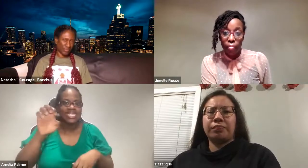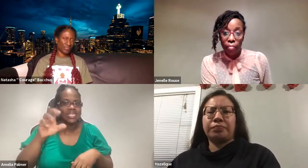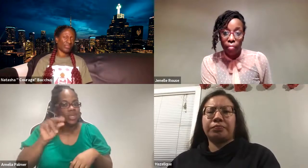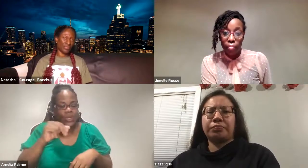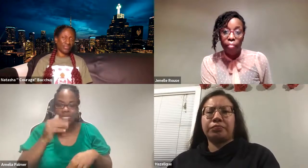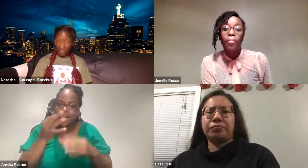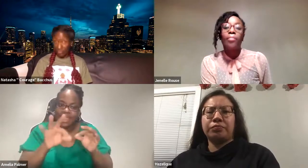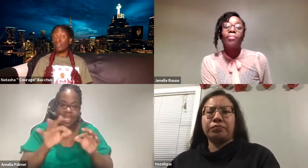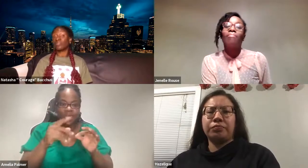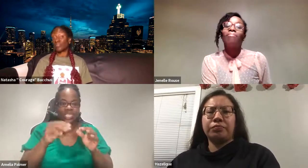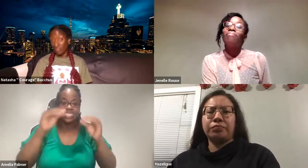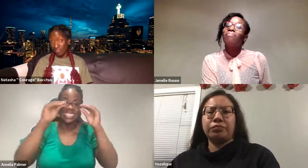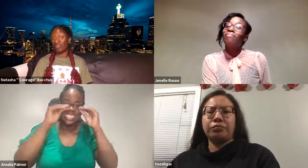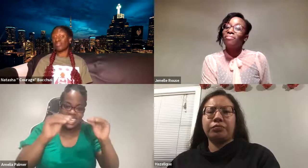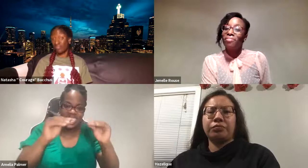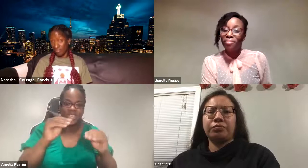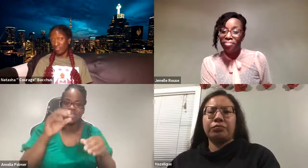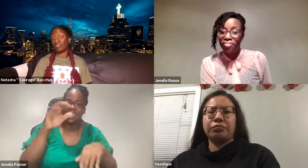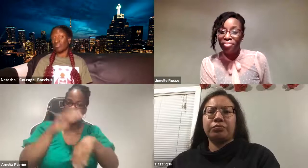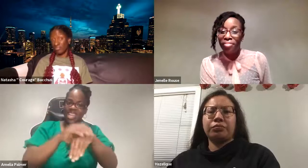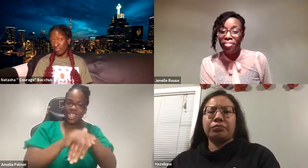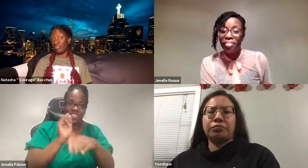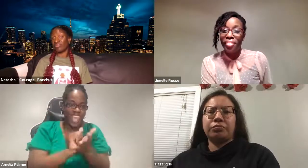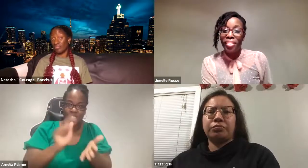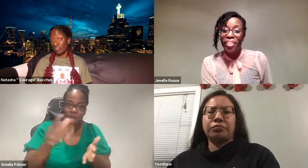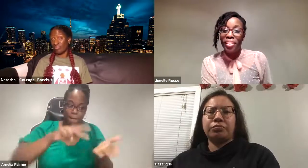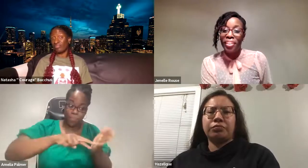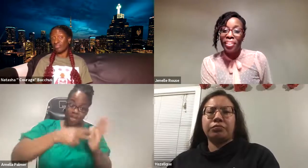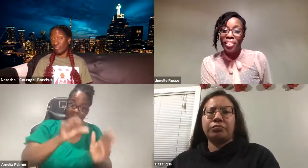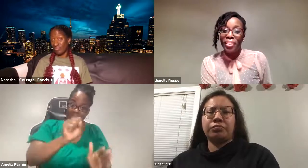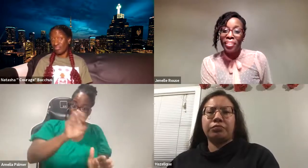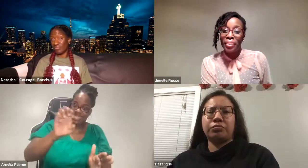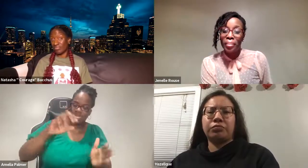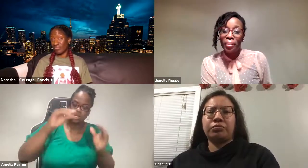have been a language or not. there's also forms of like signed exact english which is might not